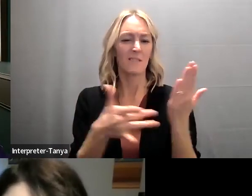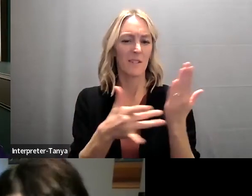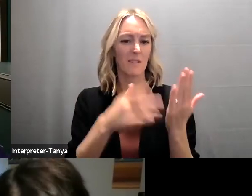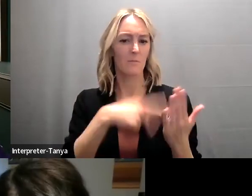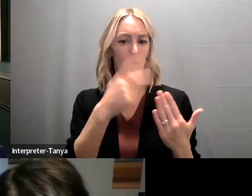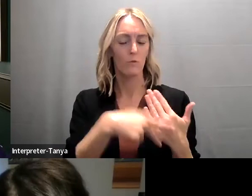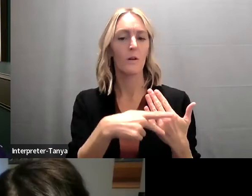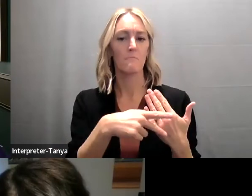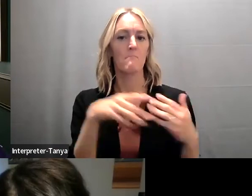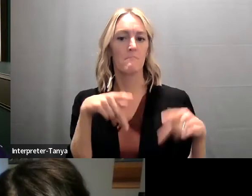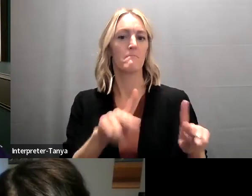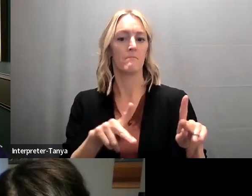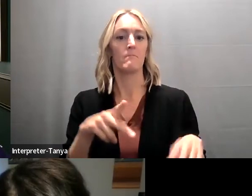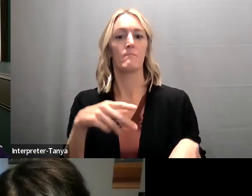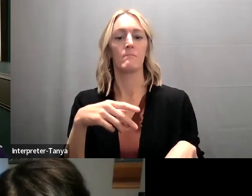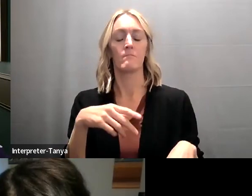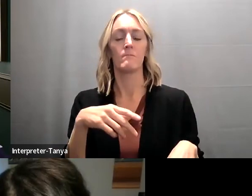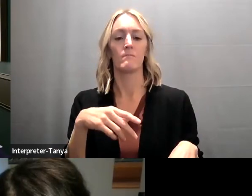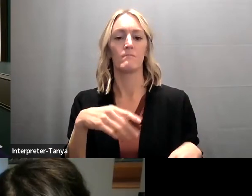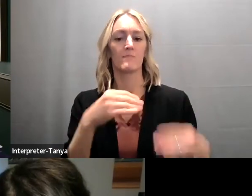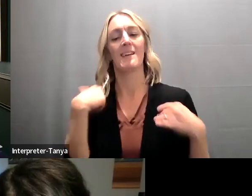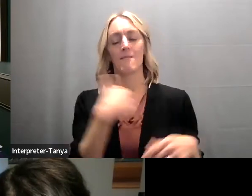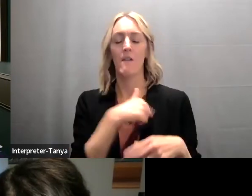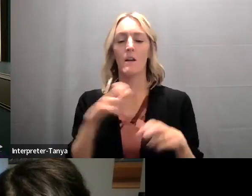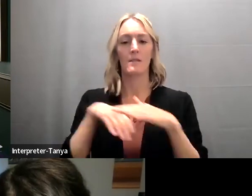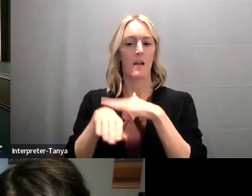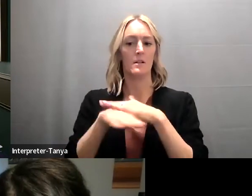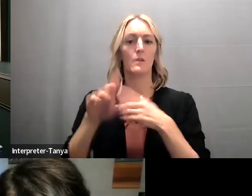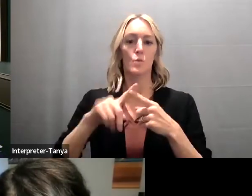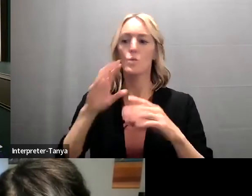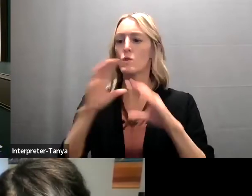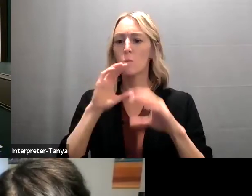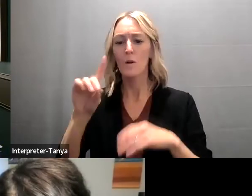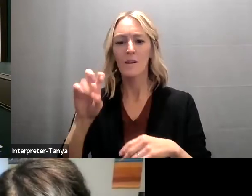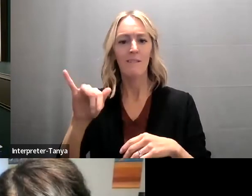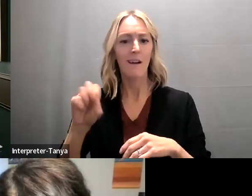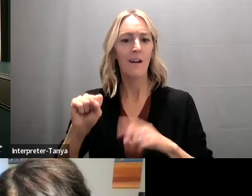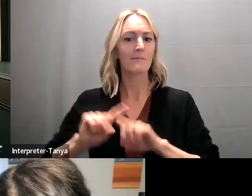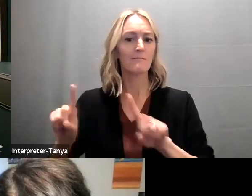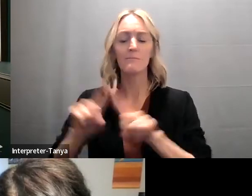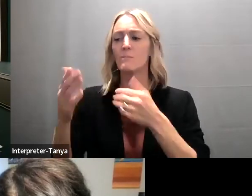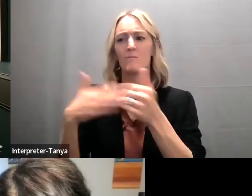that allow us access to communication devices and whatever a participants needs to be able